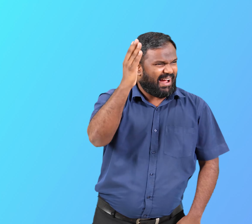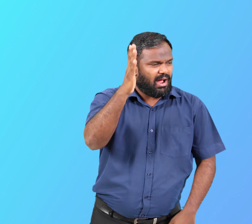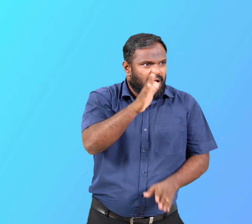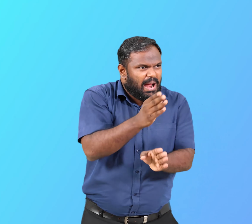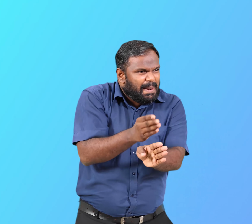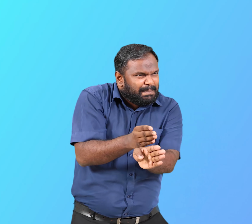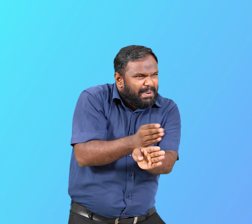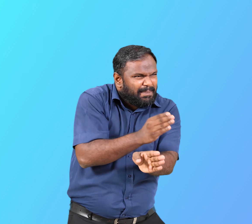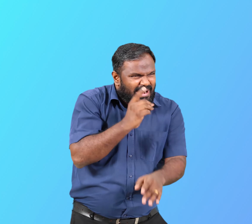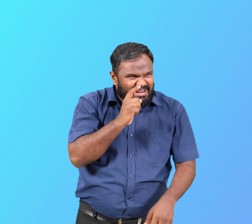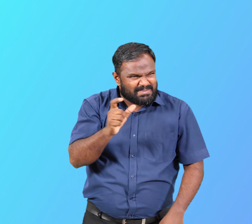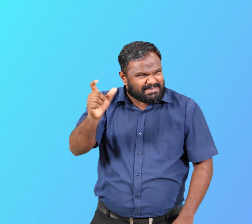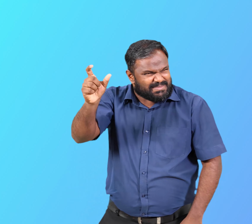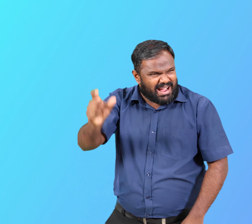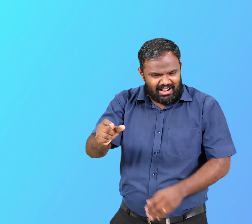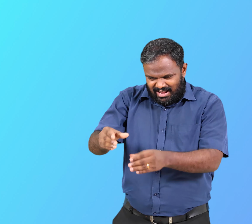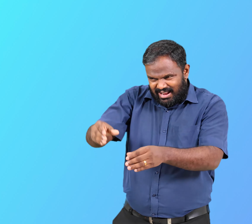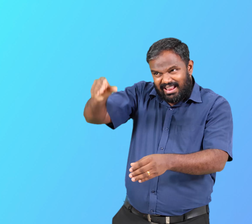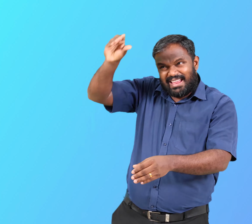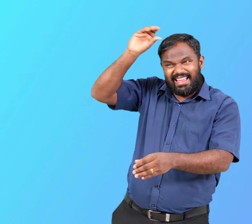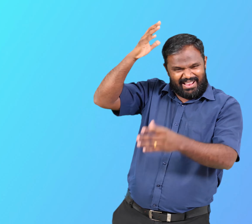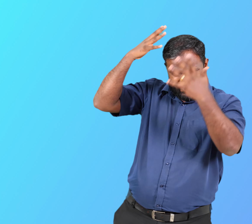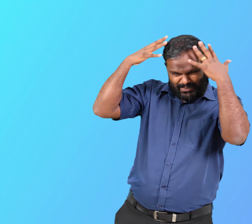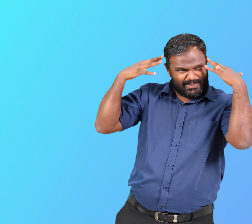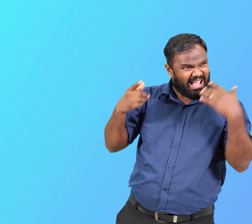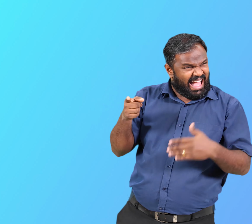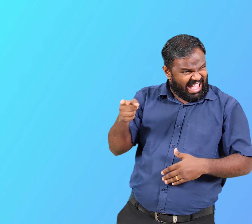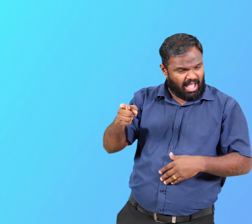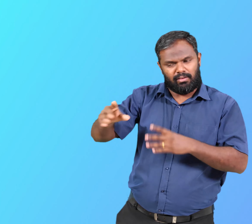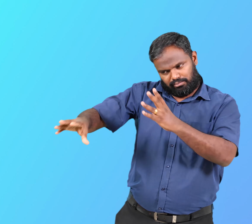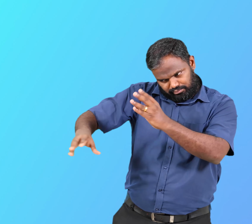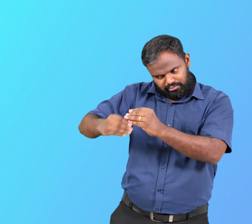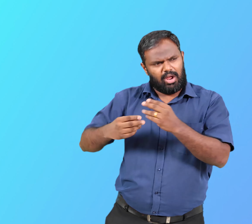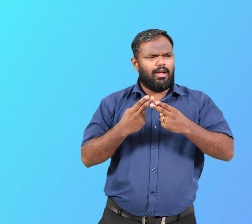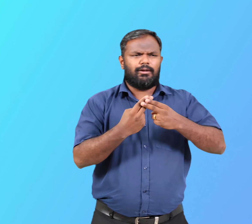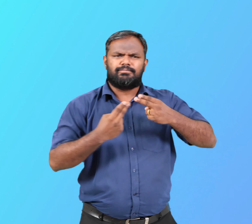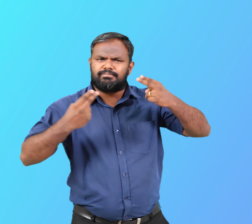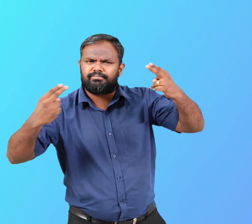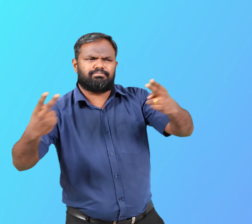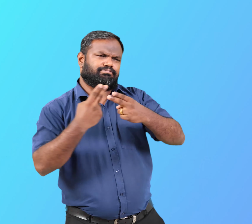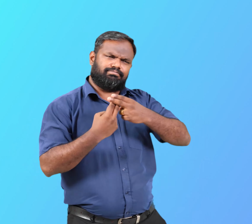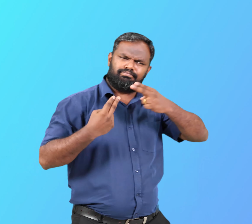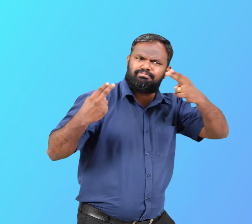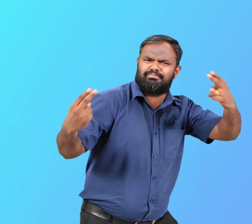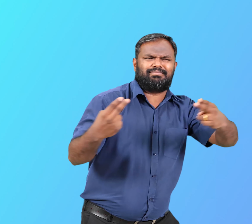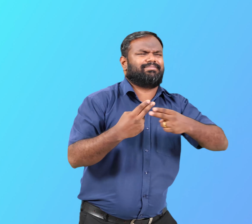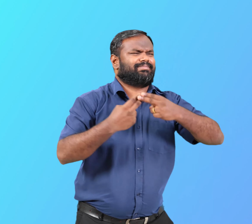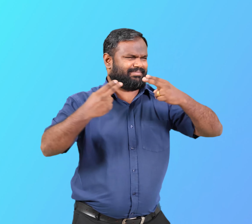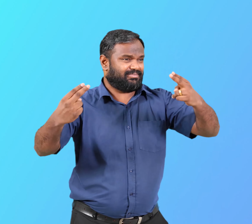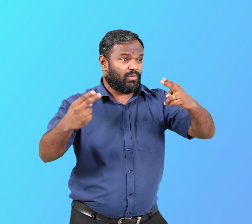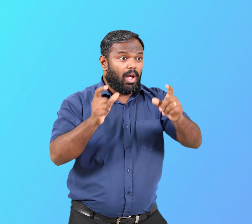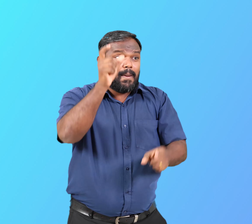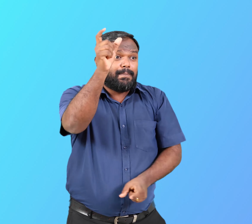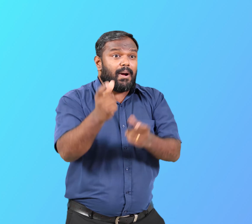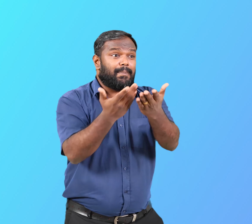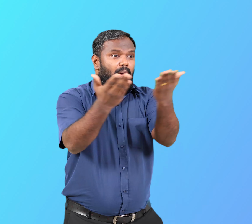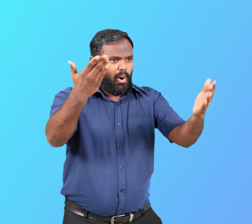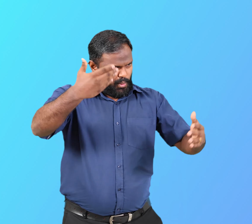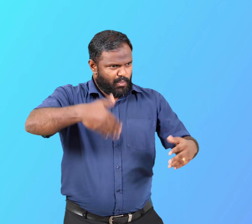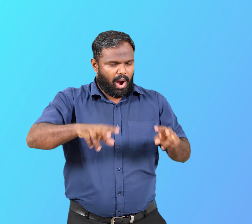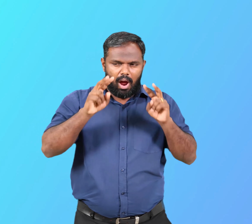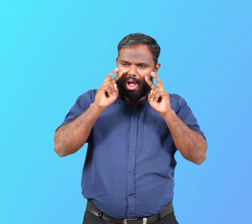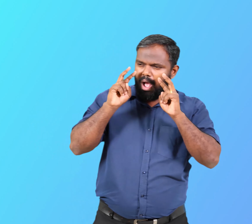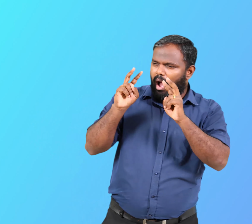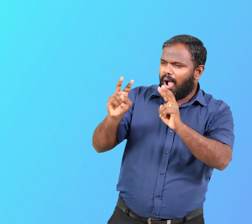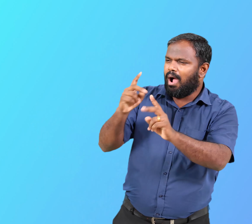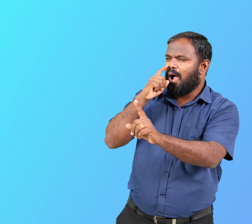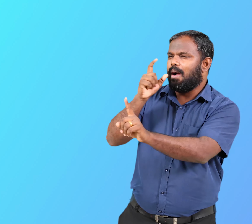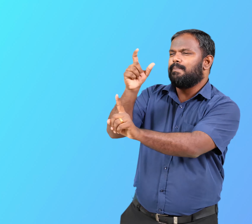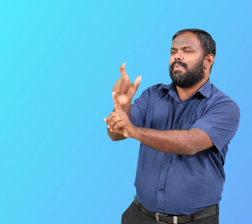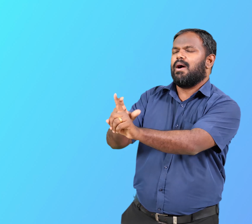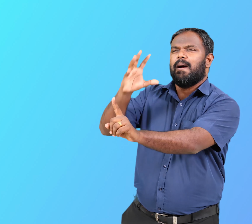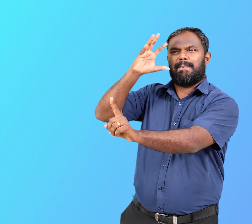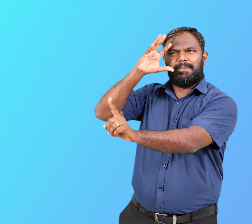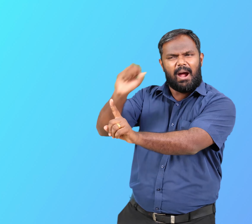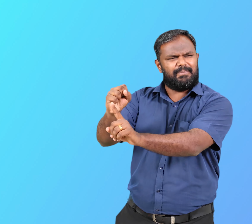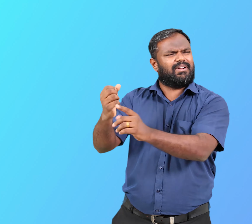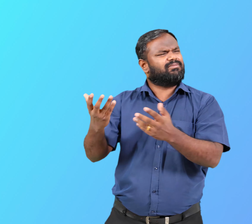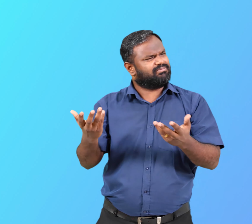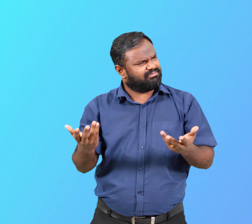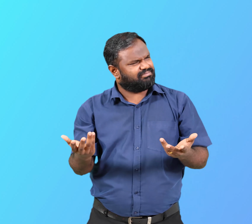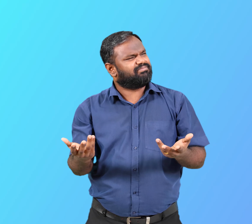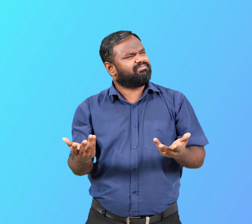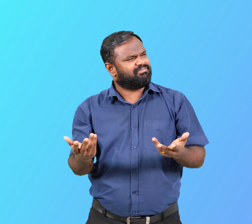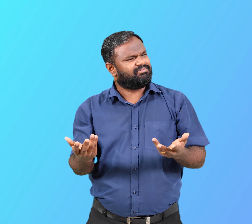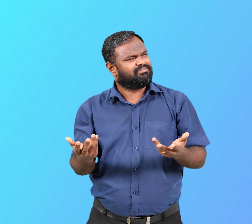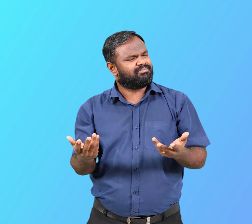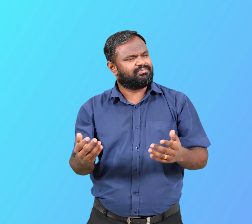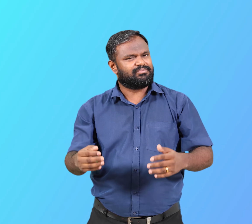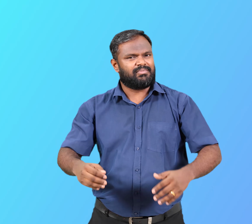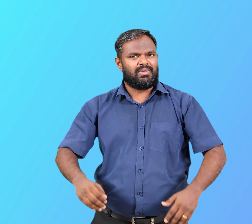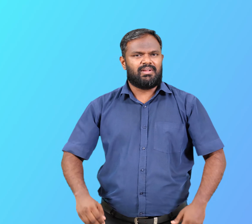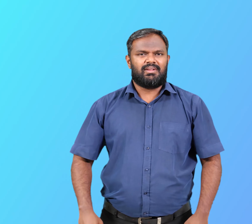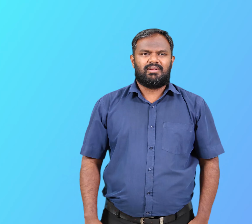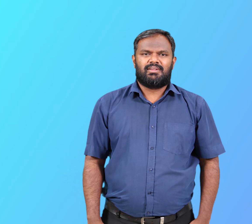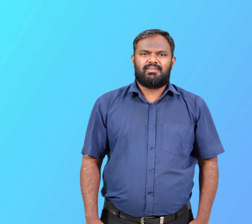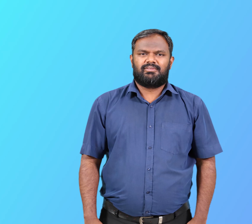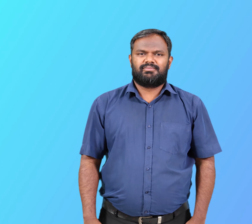And I can assure you that everywhere the Good News is told, the story of what this woman did will also be told, and people will remember her.”